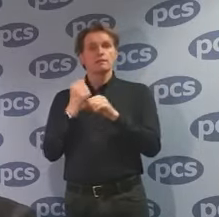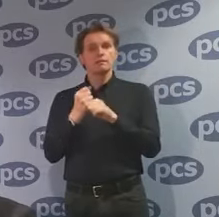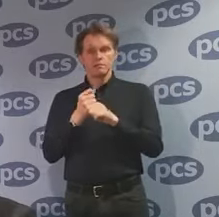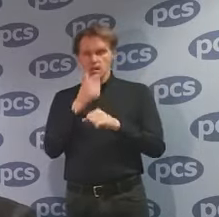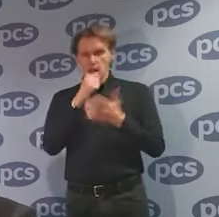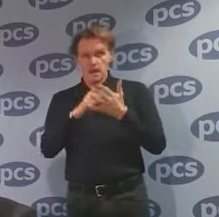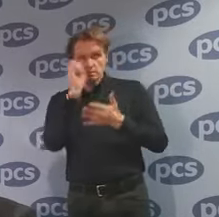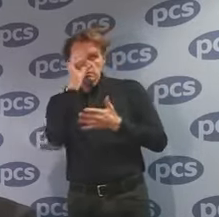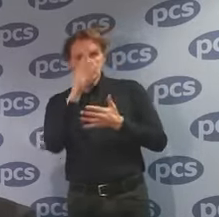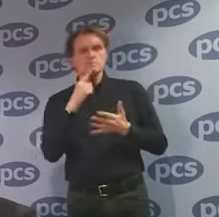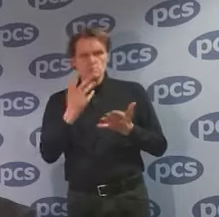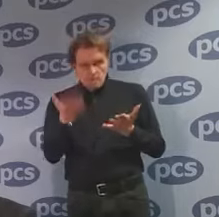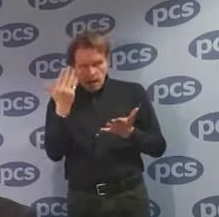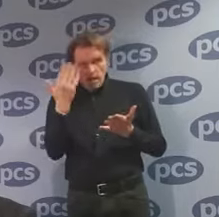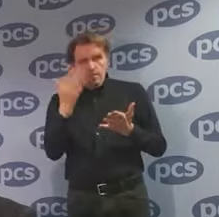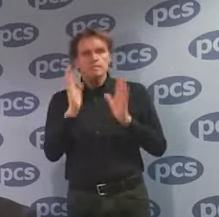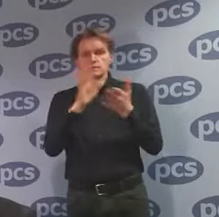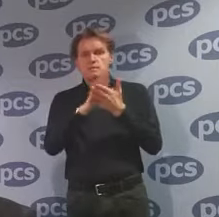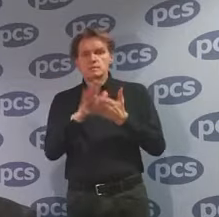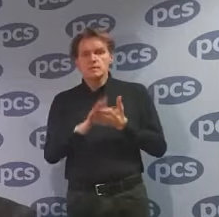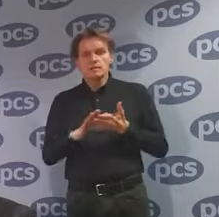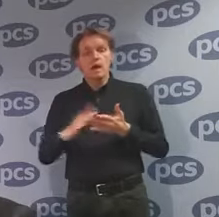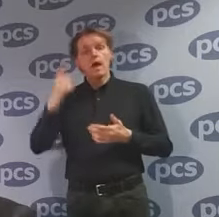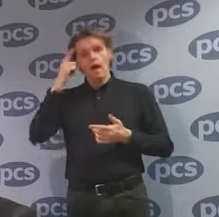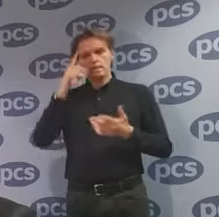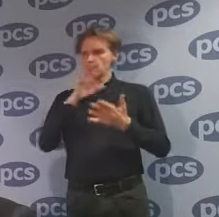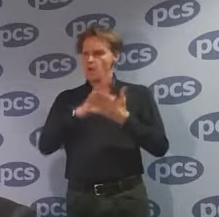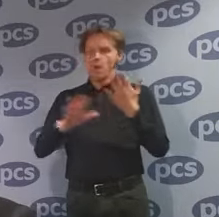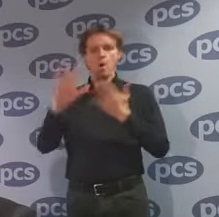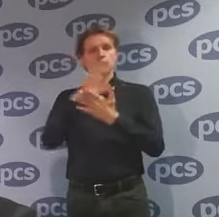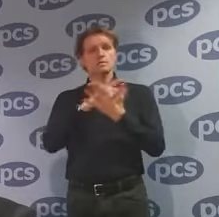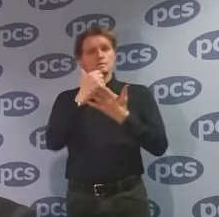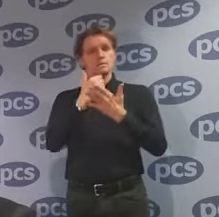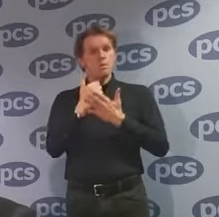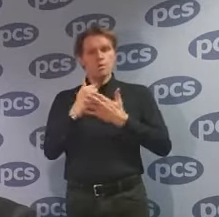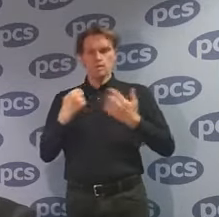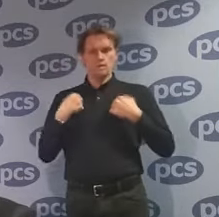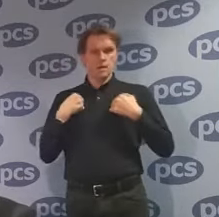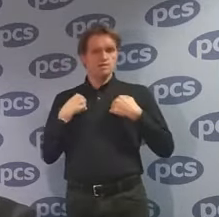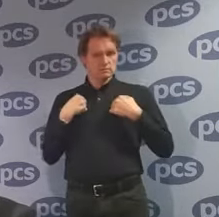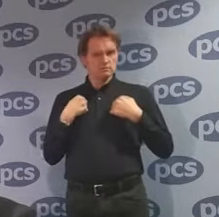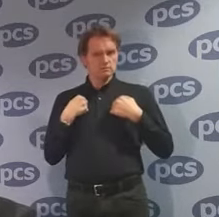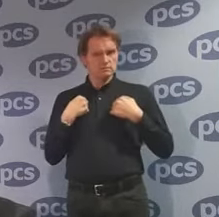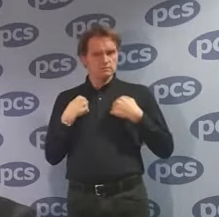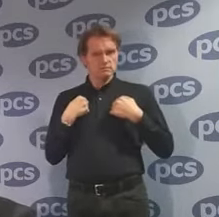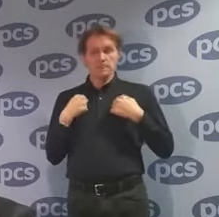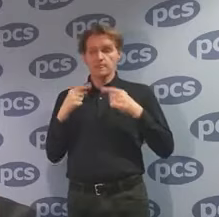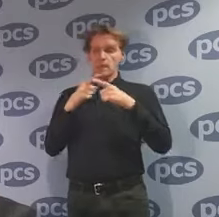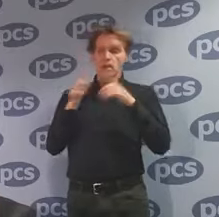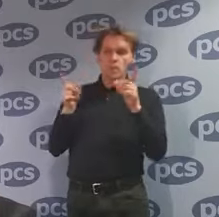think we'll get large levels of support and certainly those politicians and I